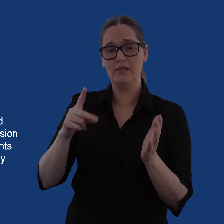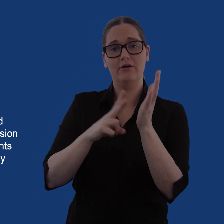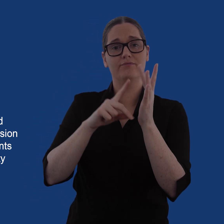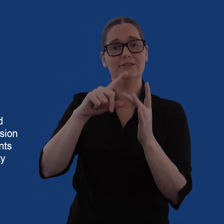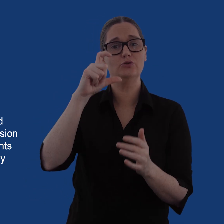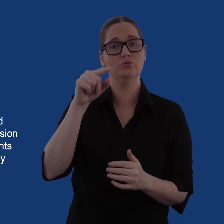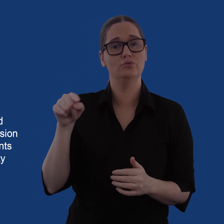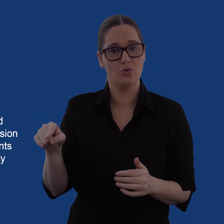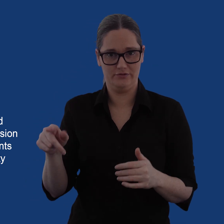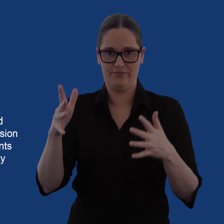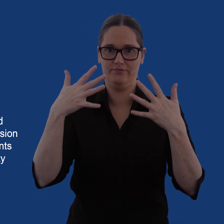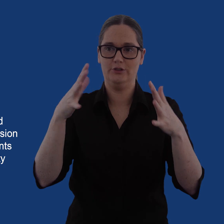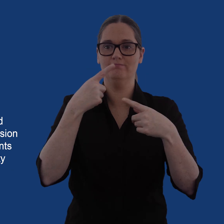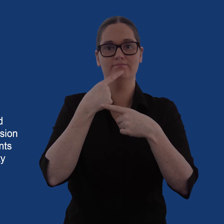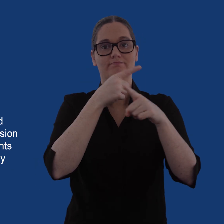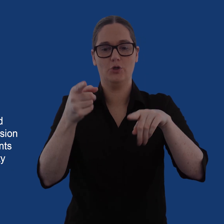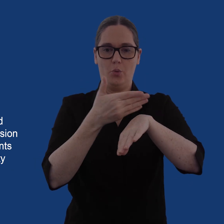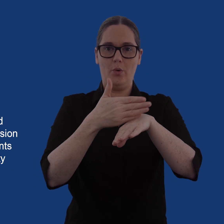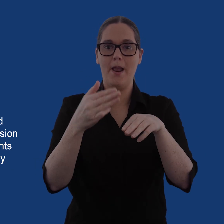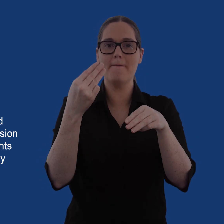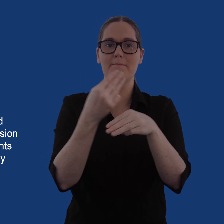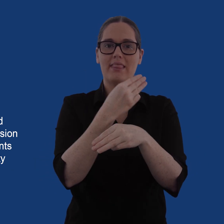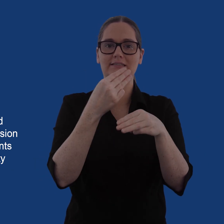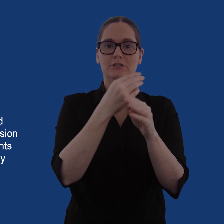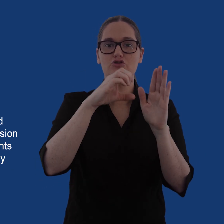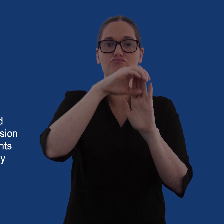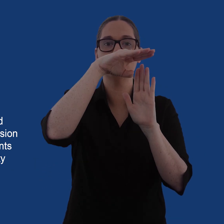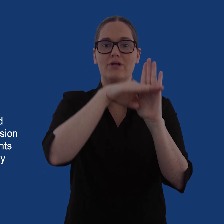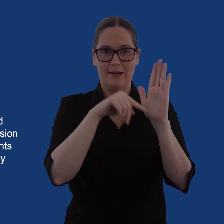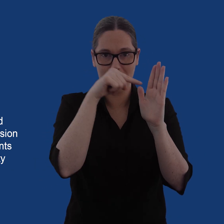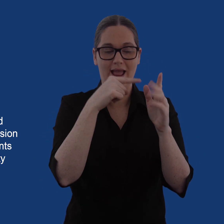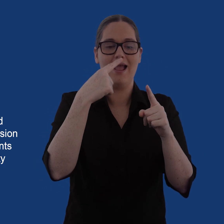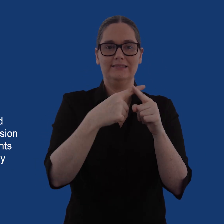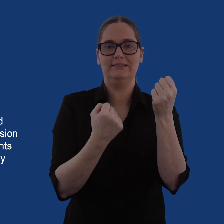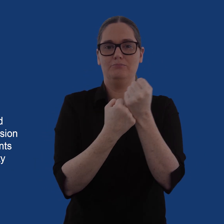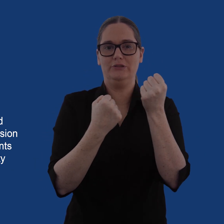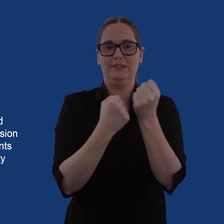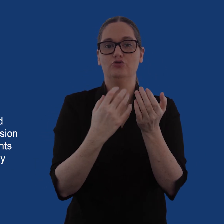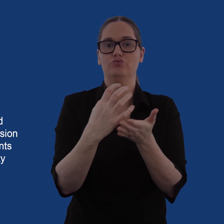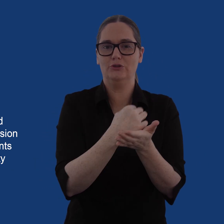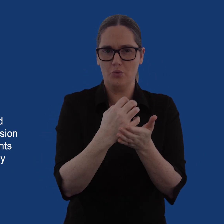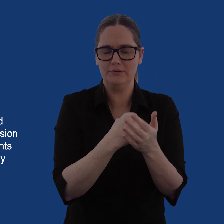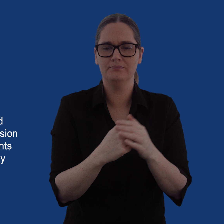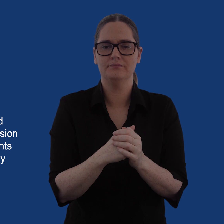In Victoria, there is a new mathematics curriculum and supporting resources